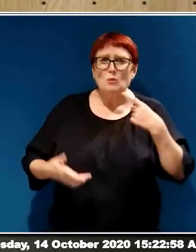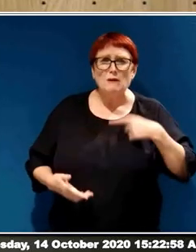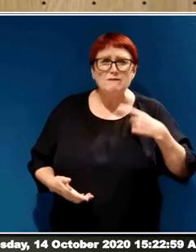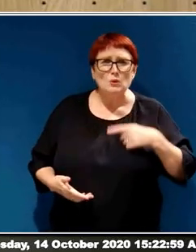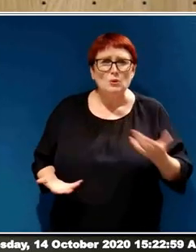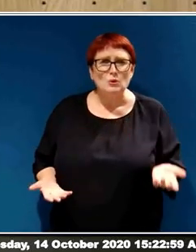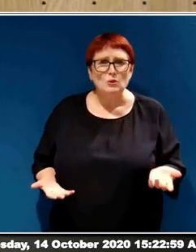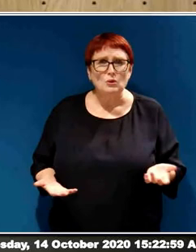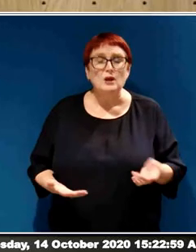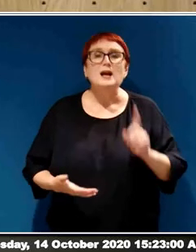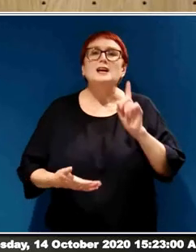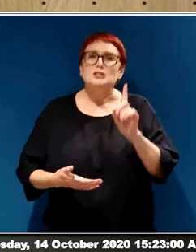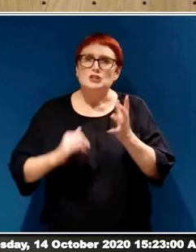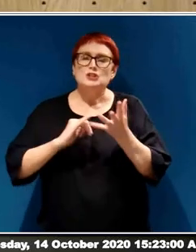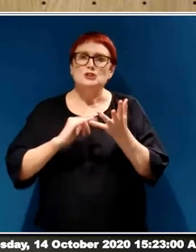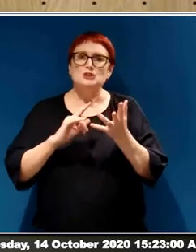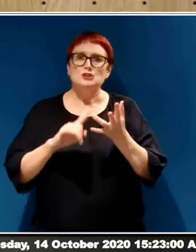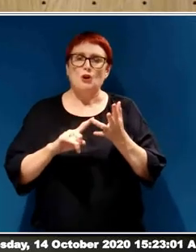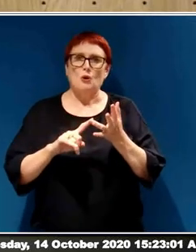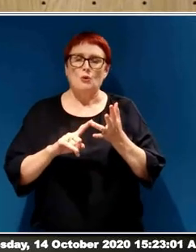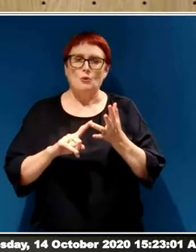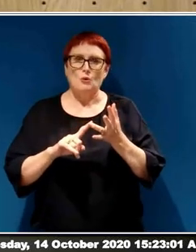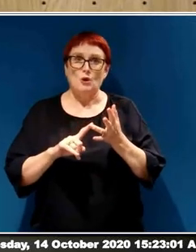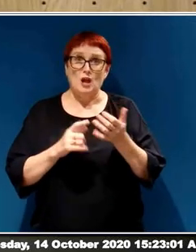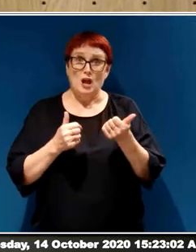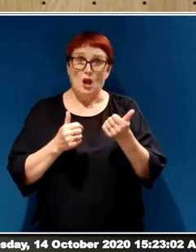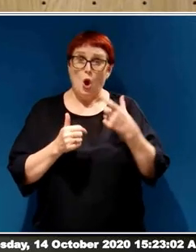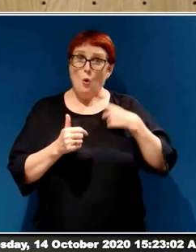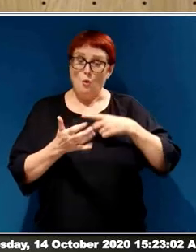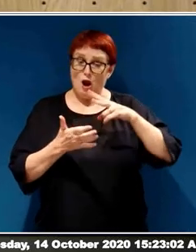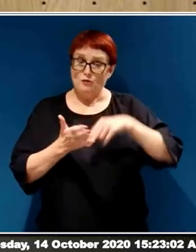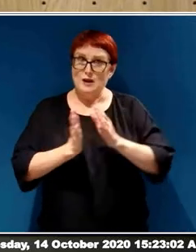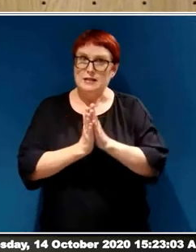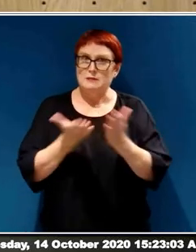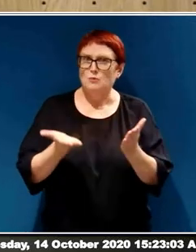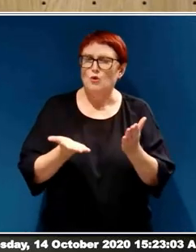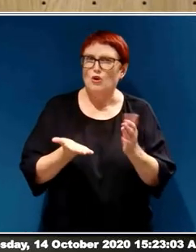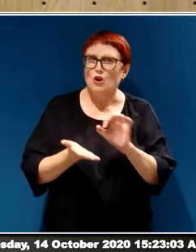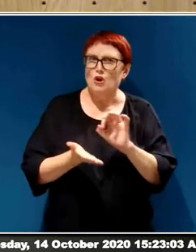may not be apparent, but the importance of it can be emphasised for all learners.